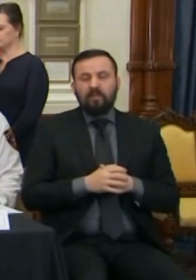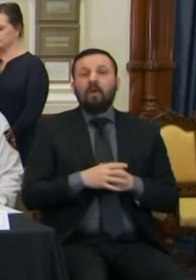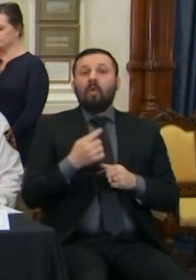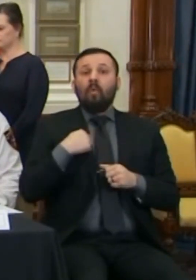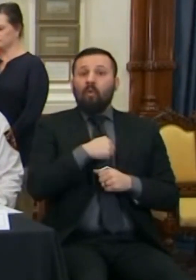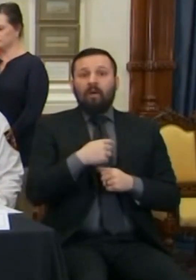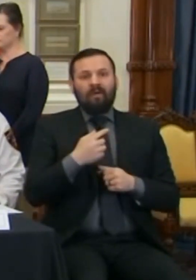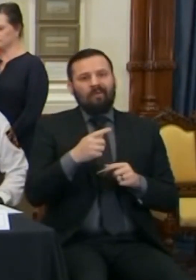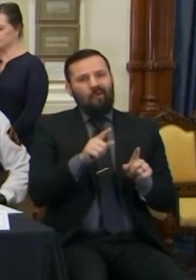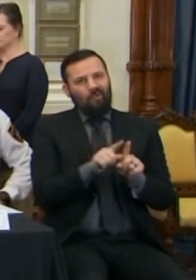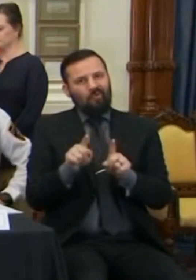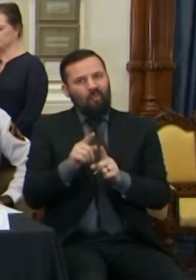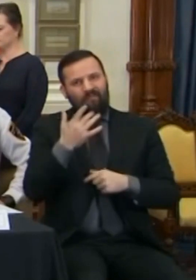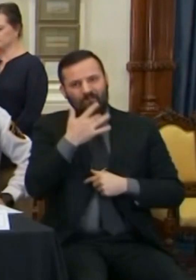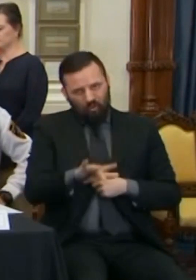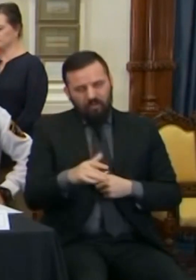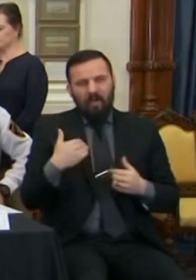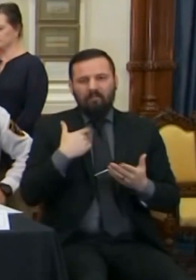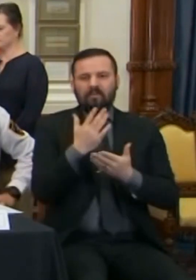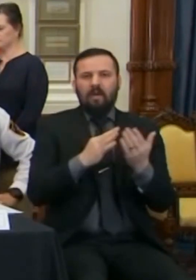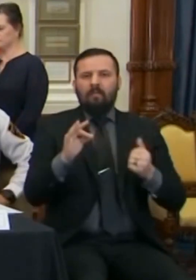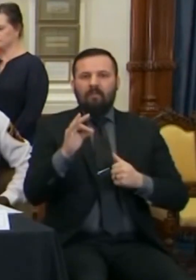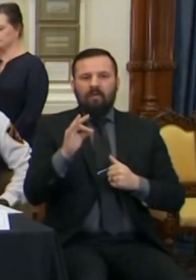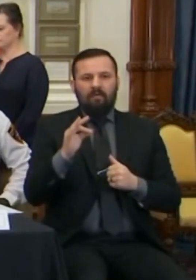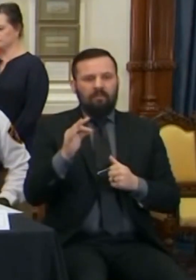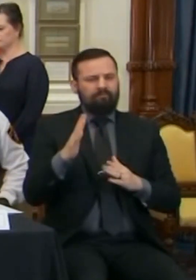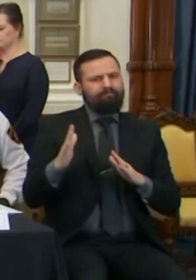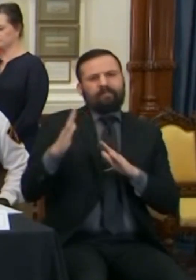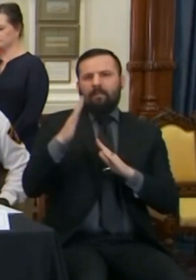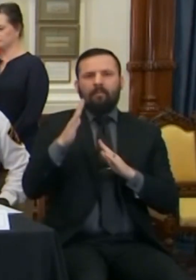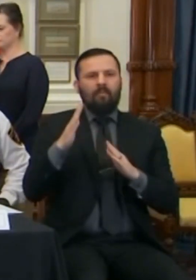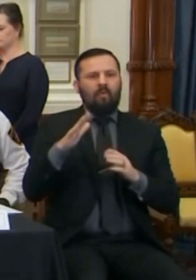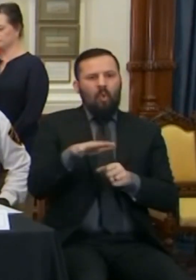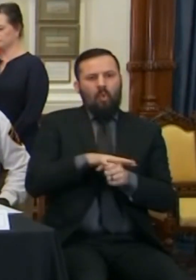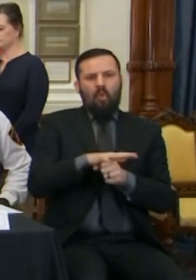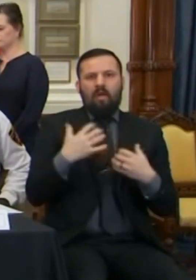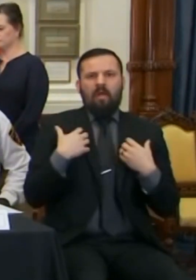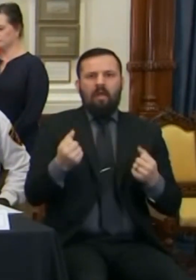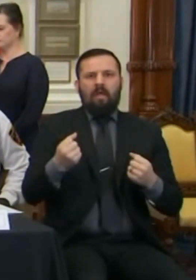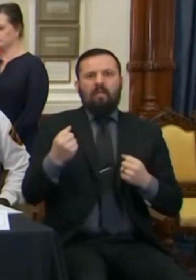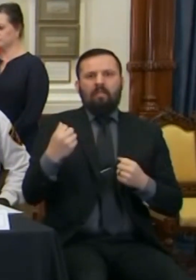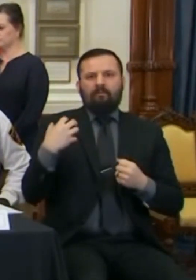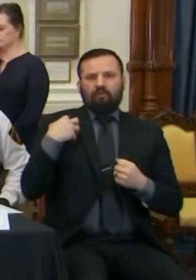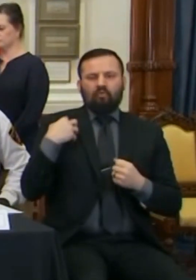fortunate to have some of the premier local health officials in America who